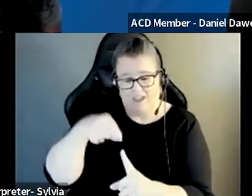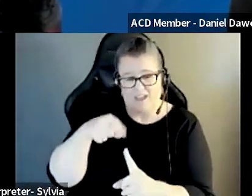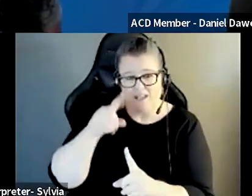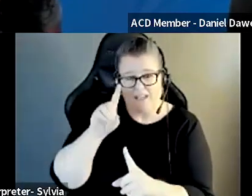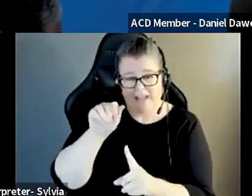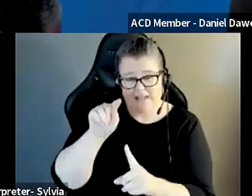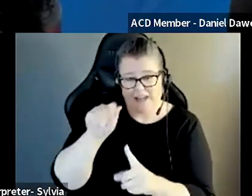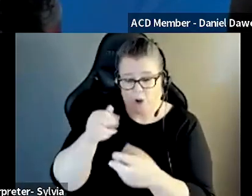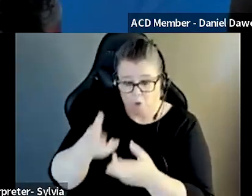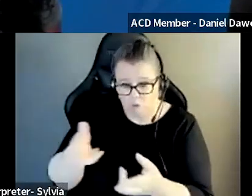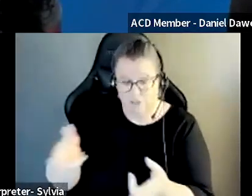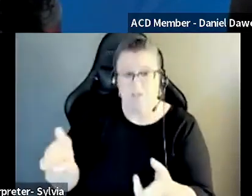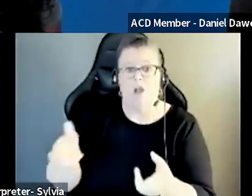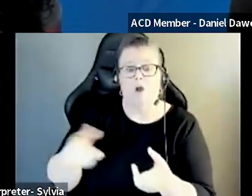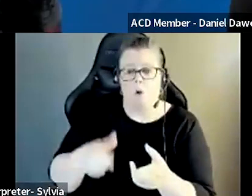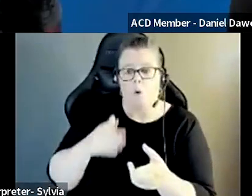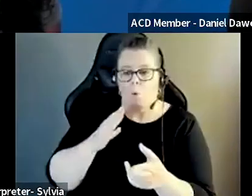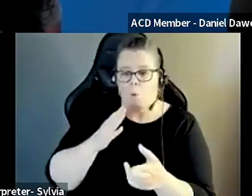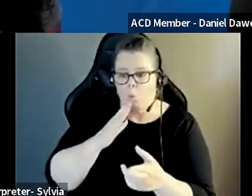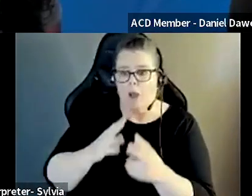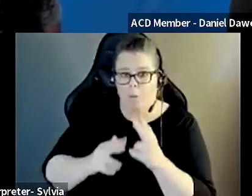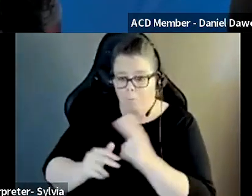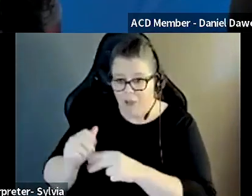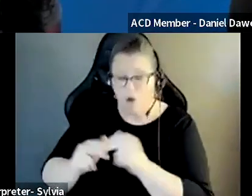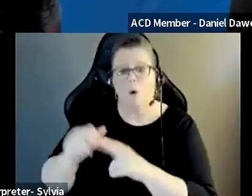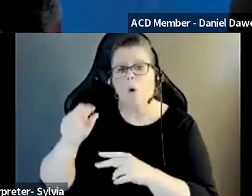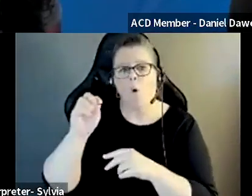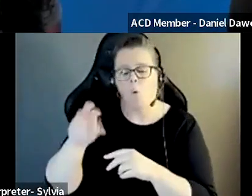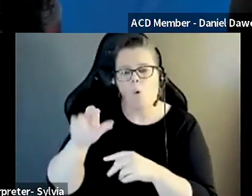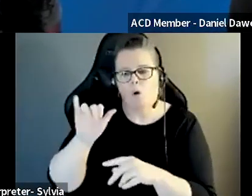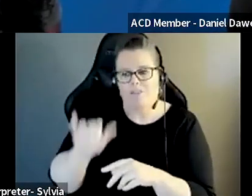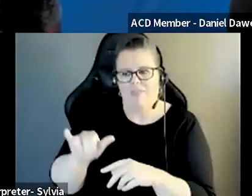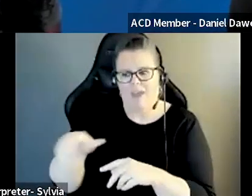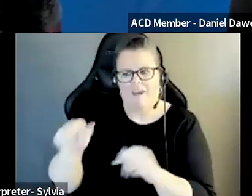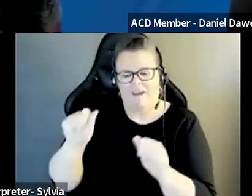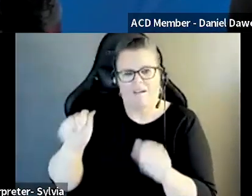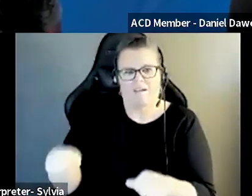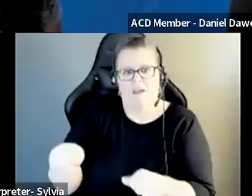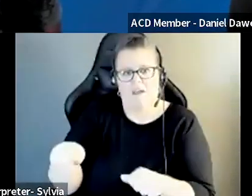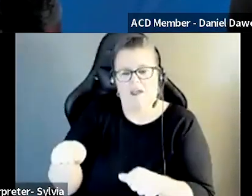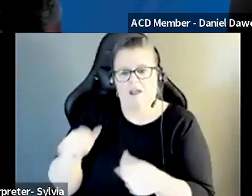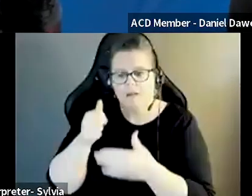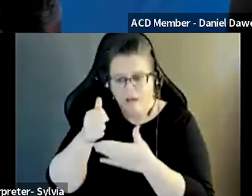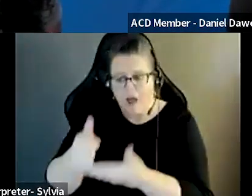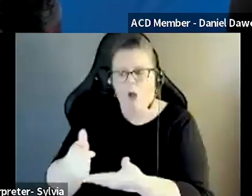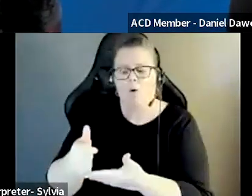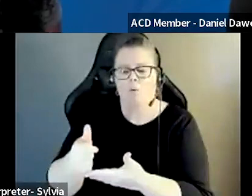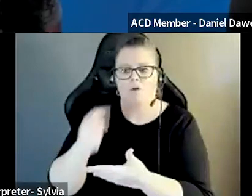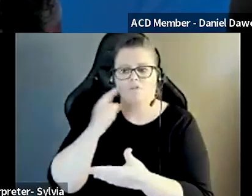in building, or can you -- can this be a conduit for other data to the public health system?